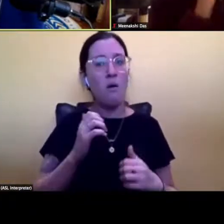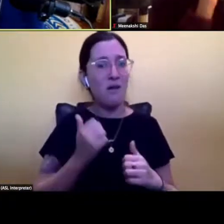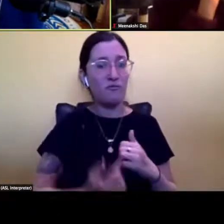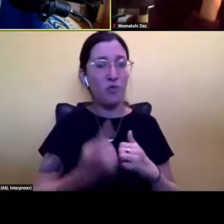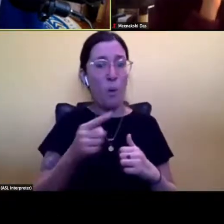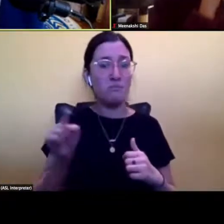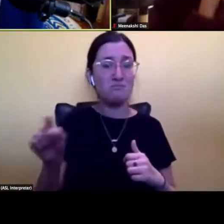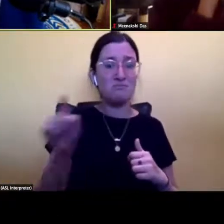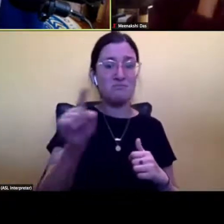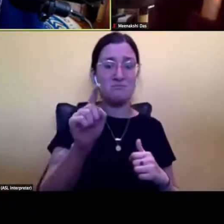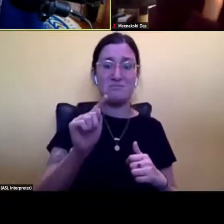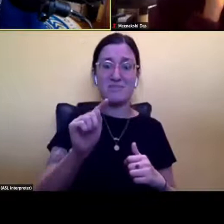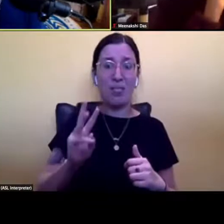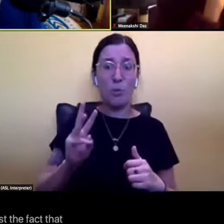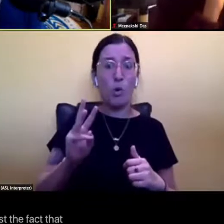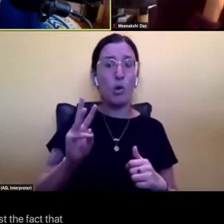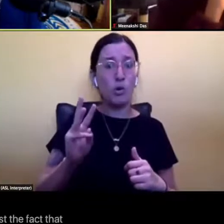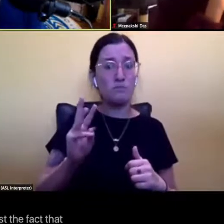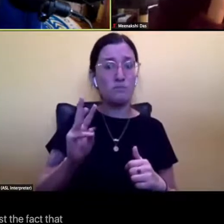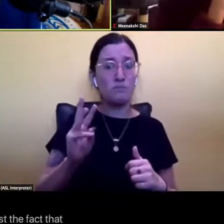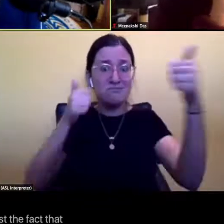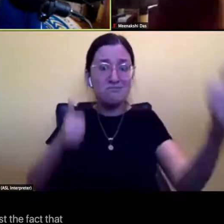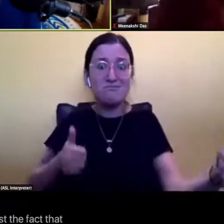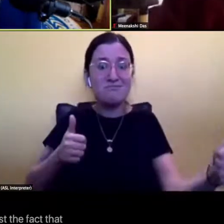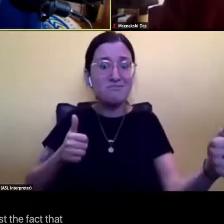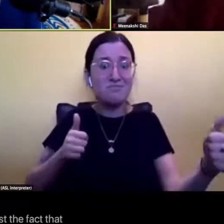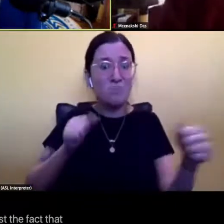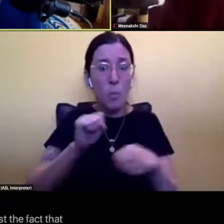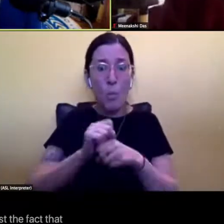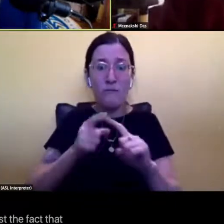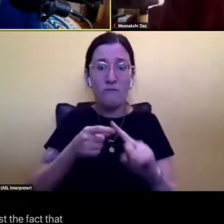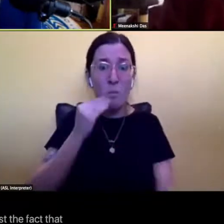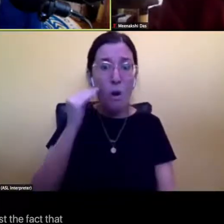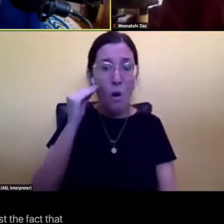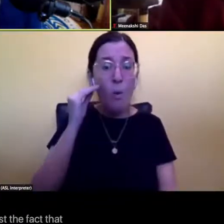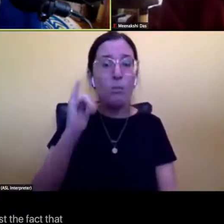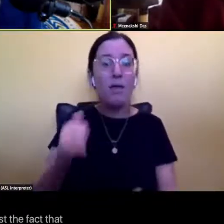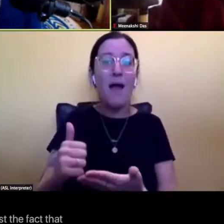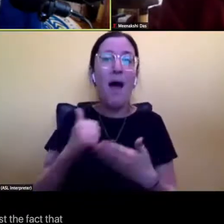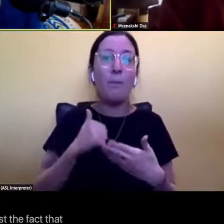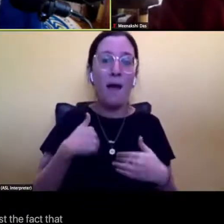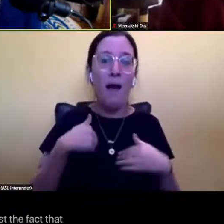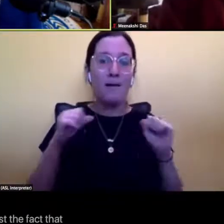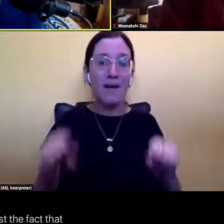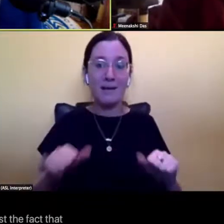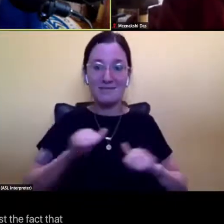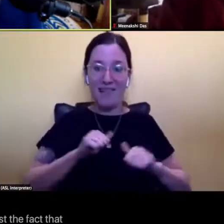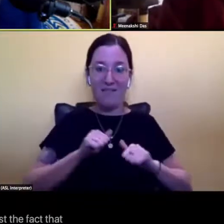to be comfortable and do things in the way that I need. It can be difficult I would say,